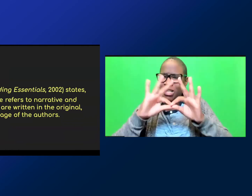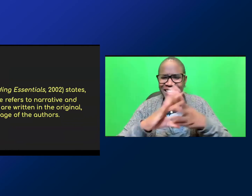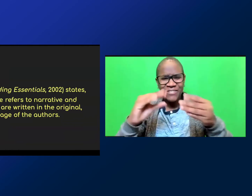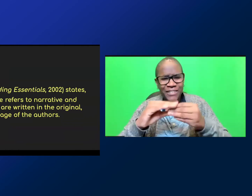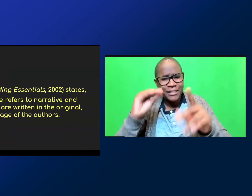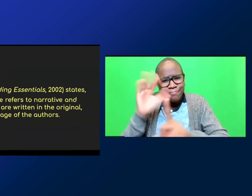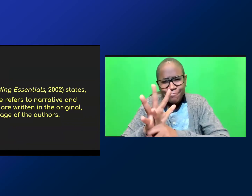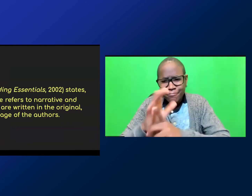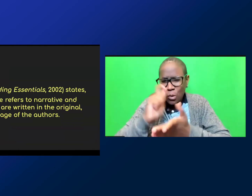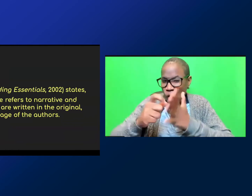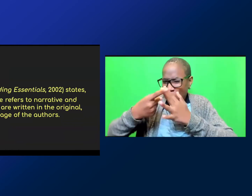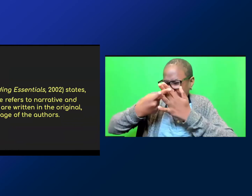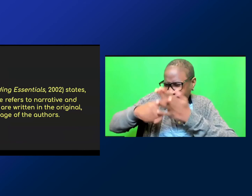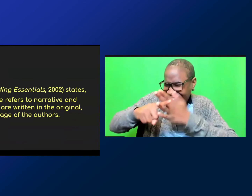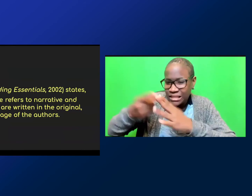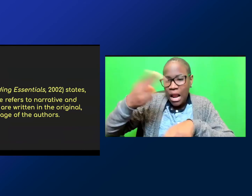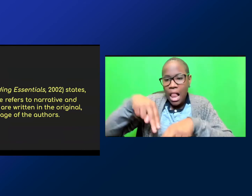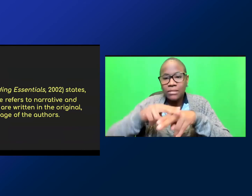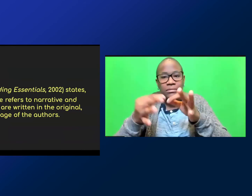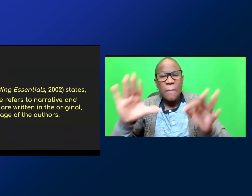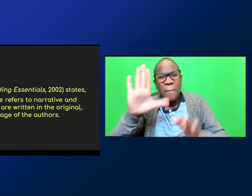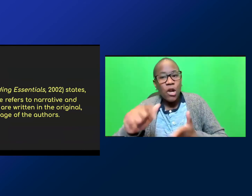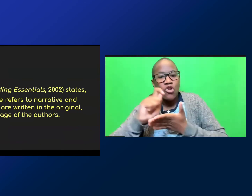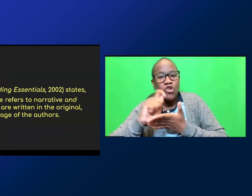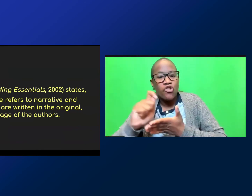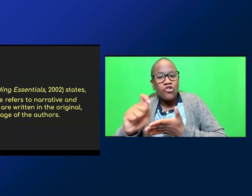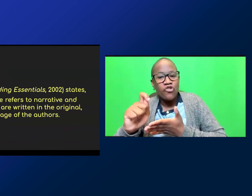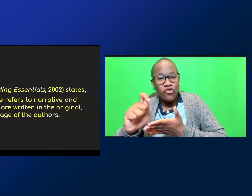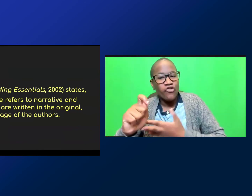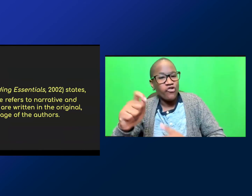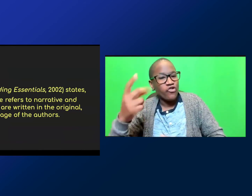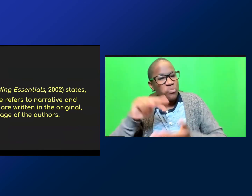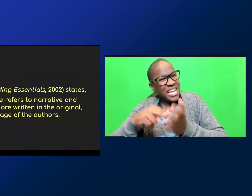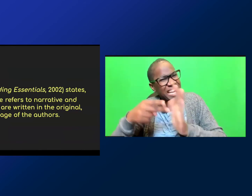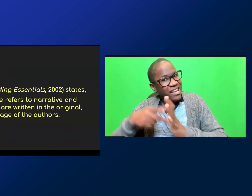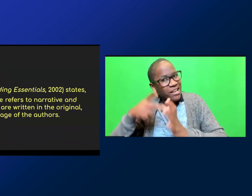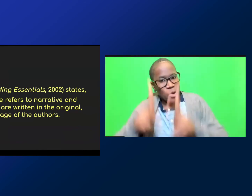and expository texts that are written in the original natural language of the authors